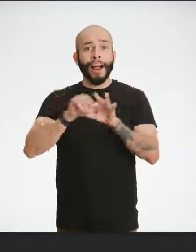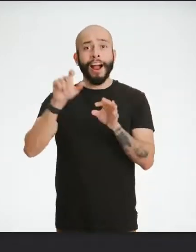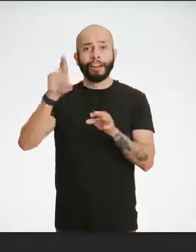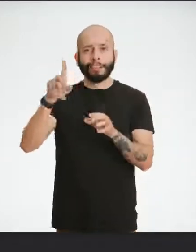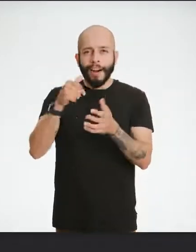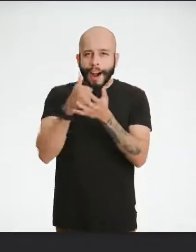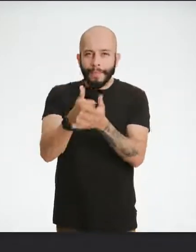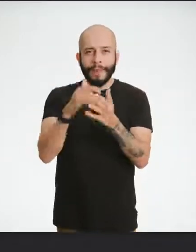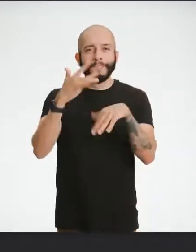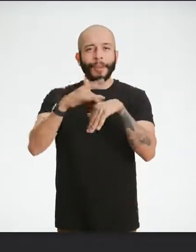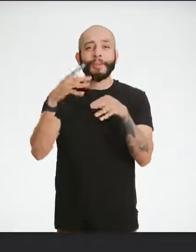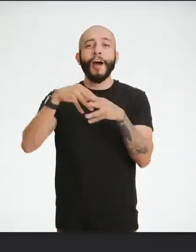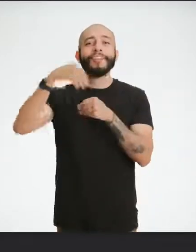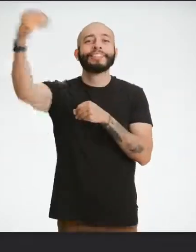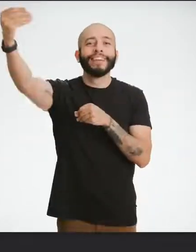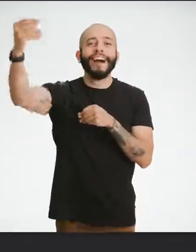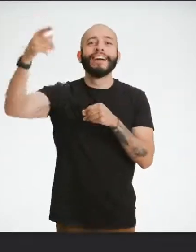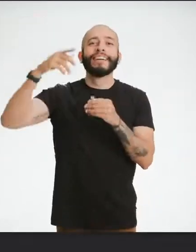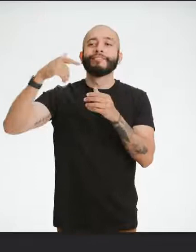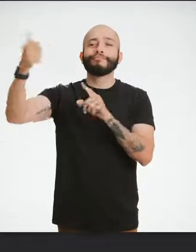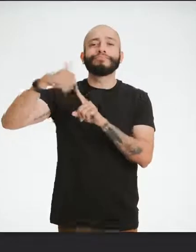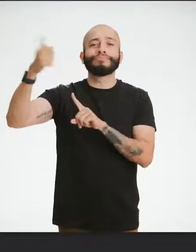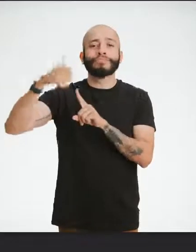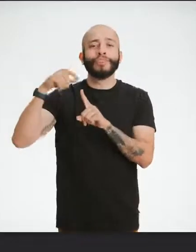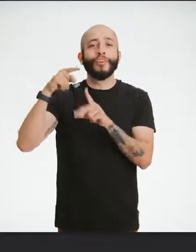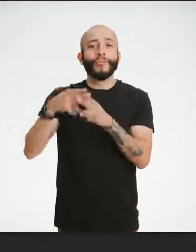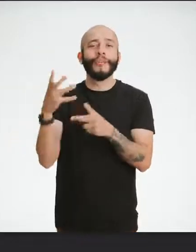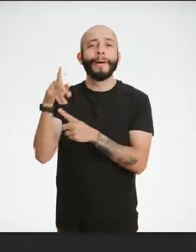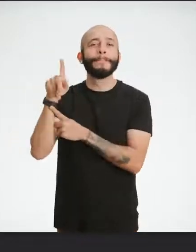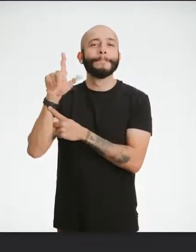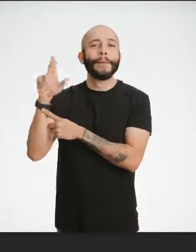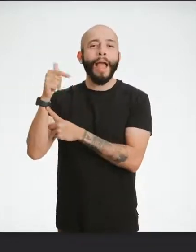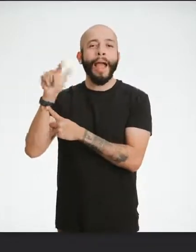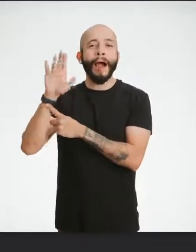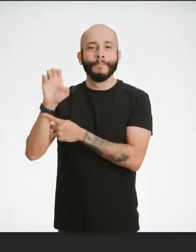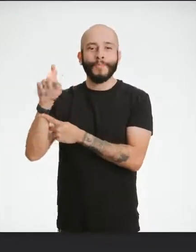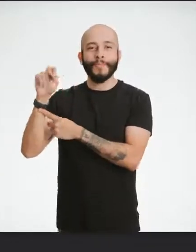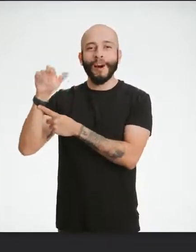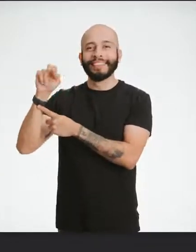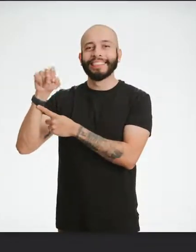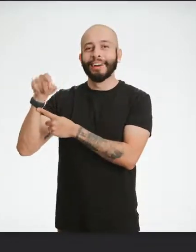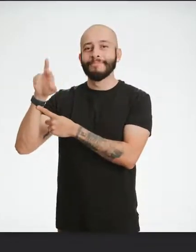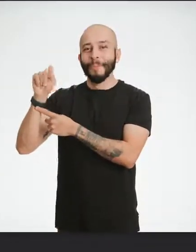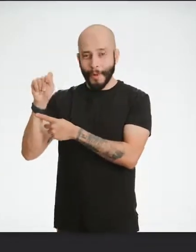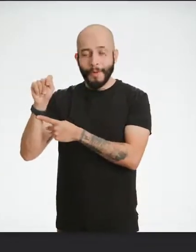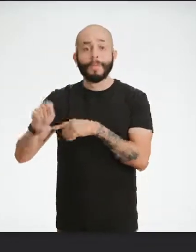help Swift make them available outside your process, using a pluggable transport mechanism.